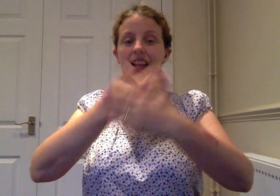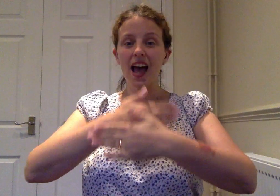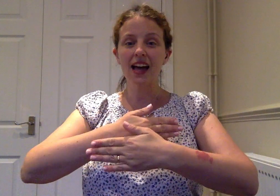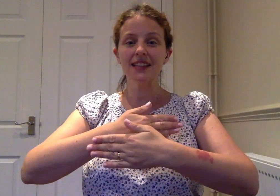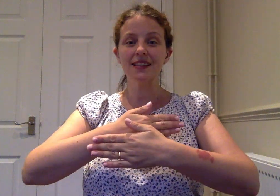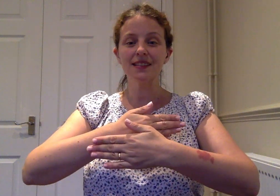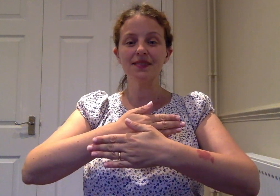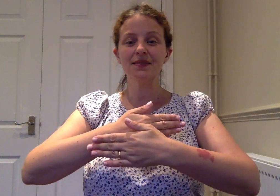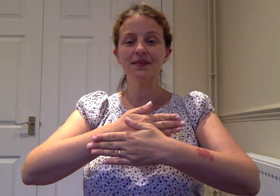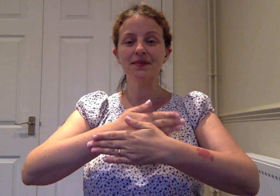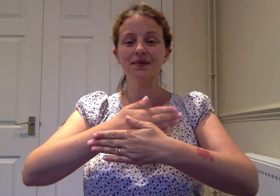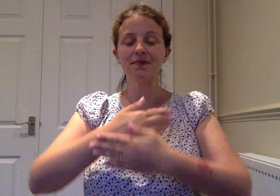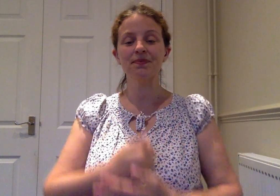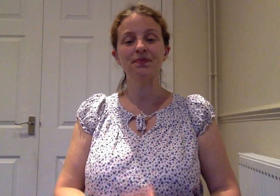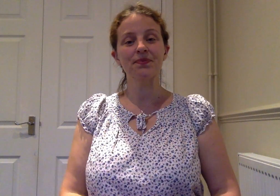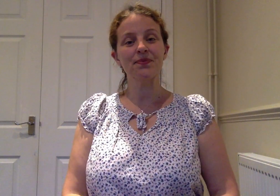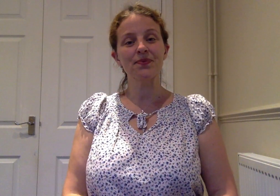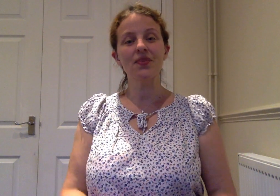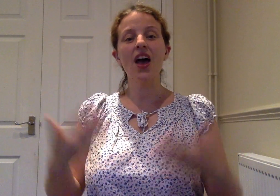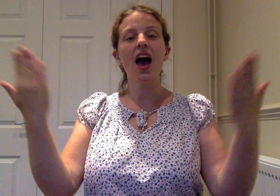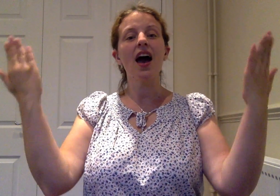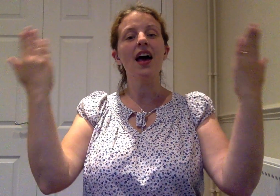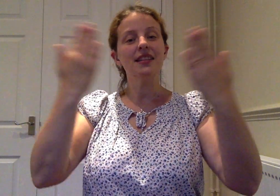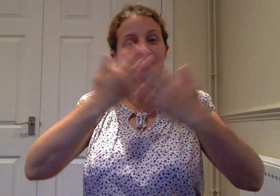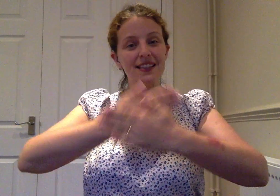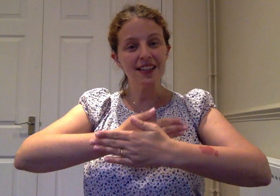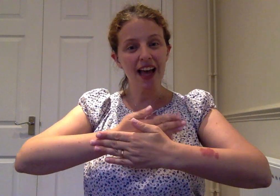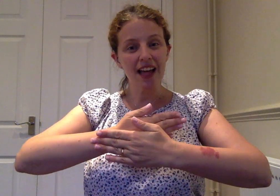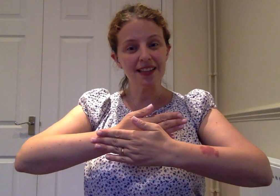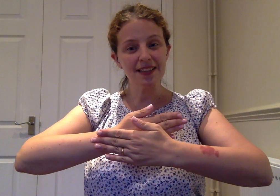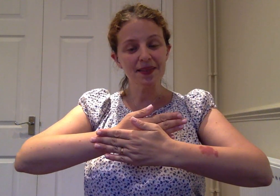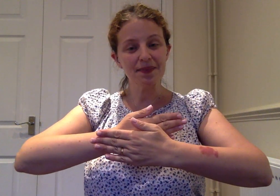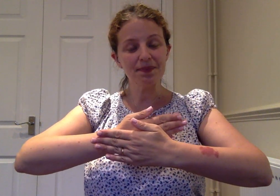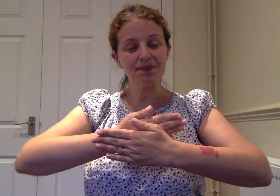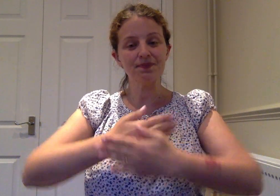Night